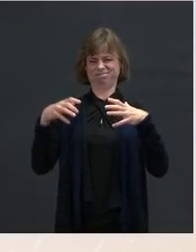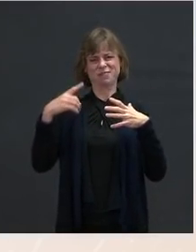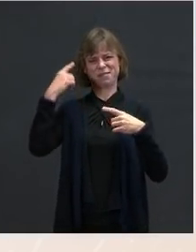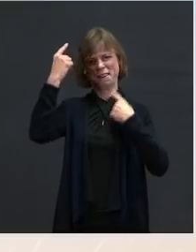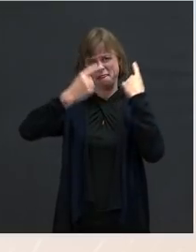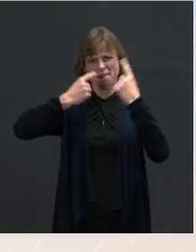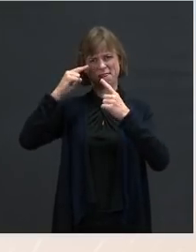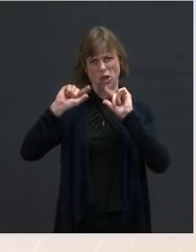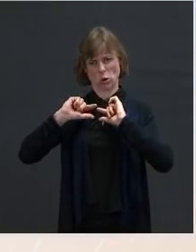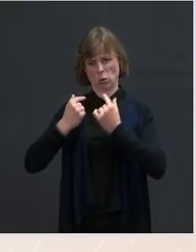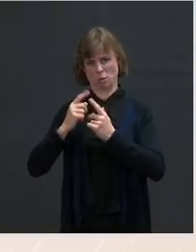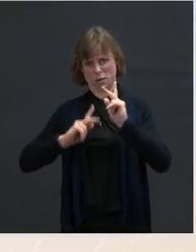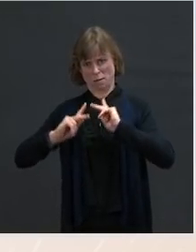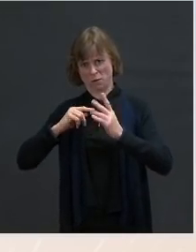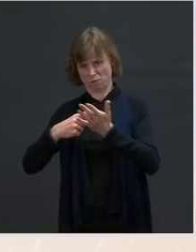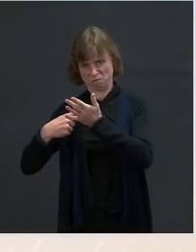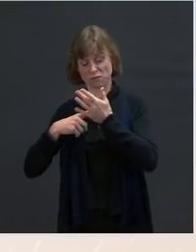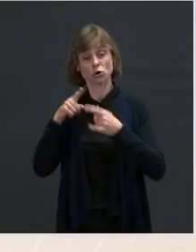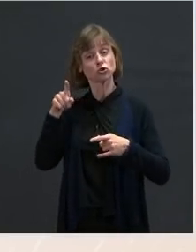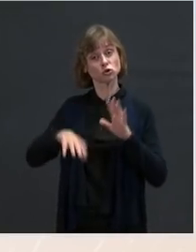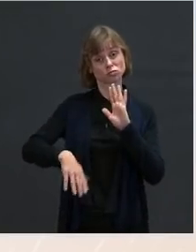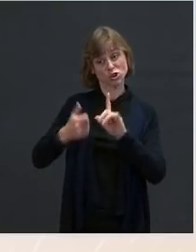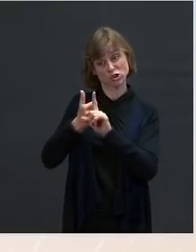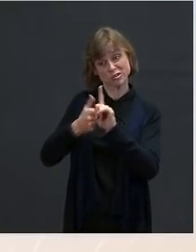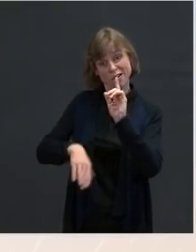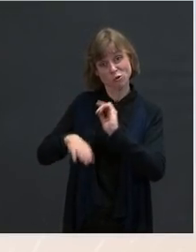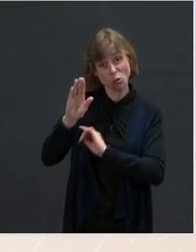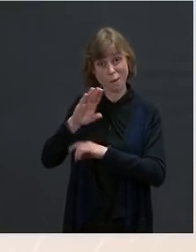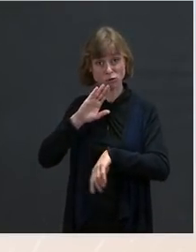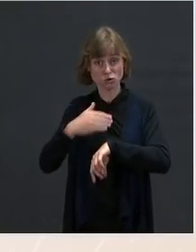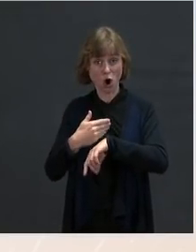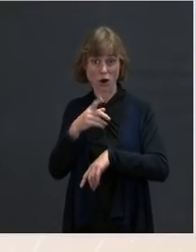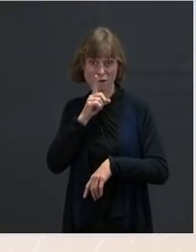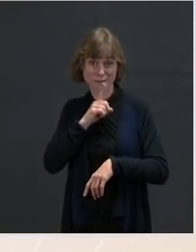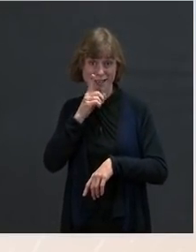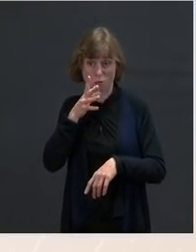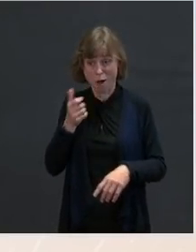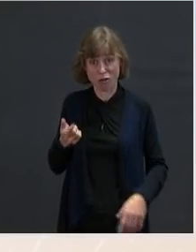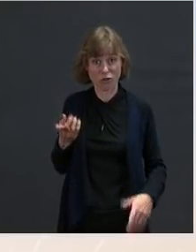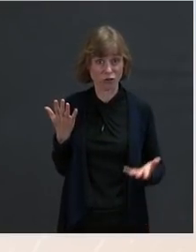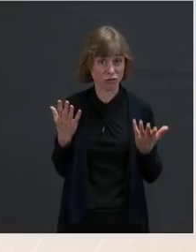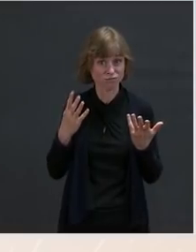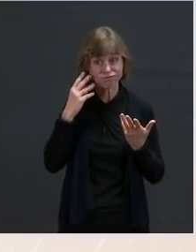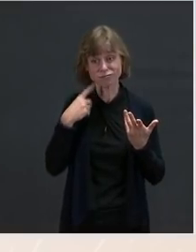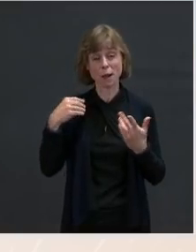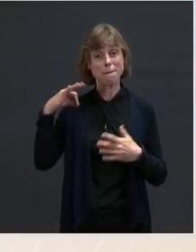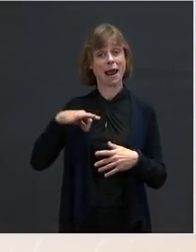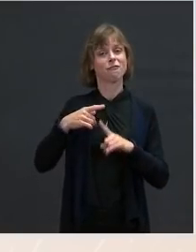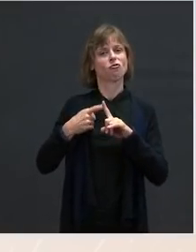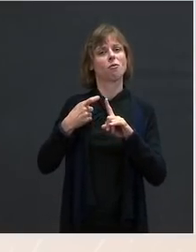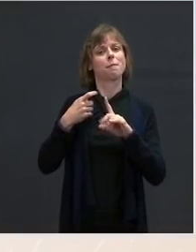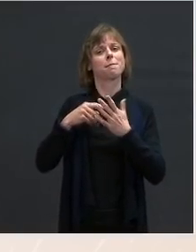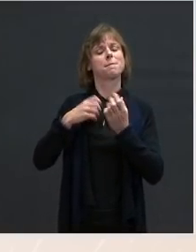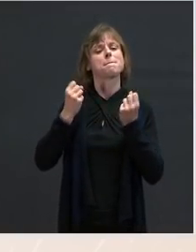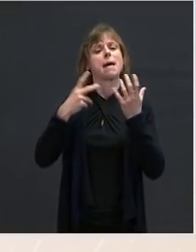You know, she grew up as the daughter of a single mother, somebody who benefited from many of the programs that she would be tasked with determining